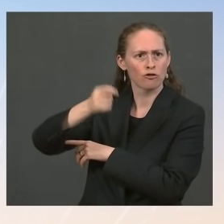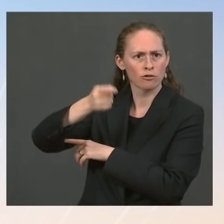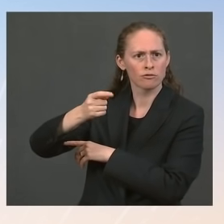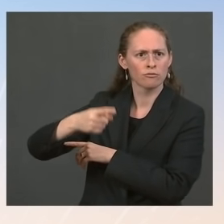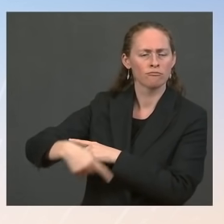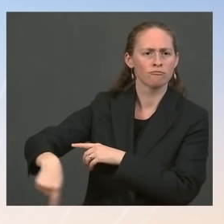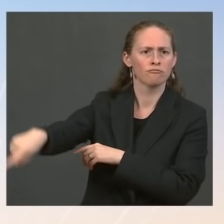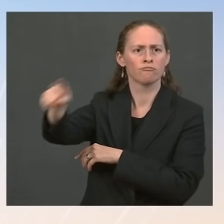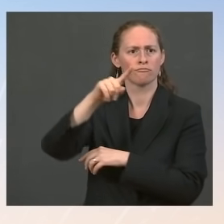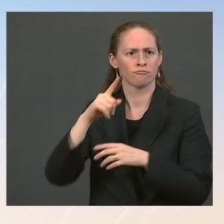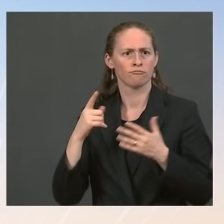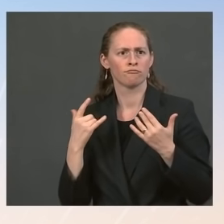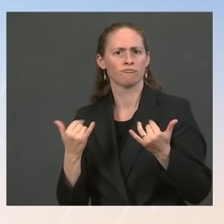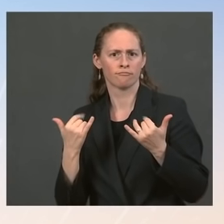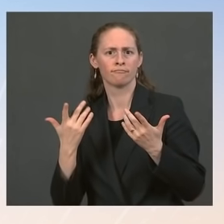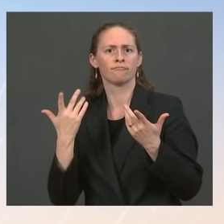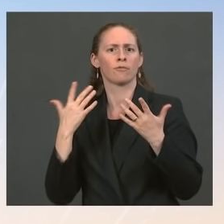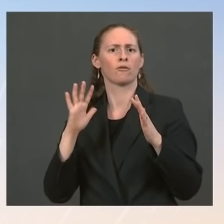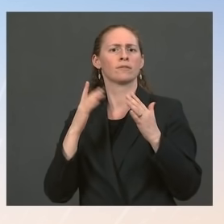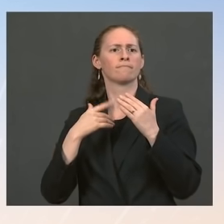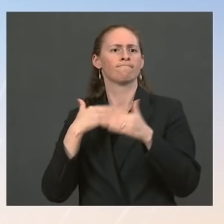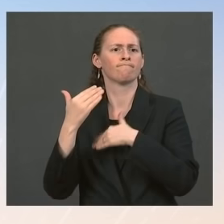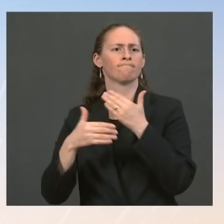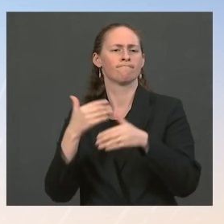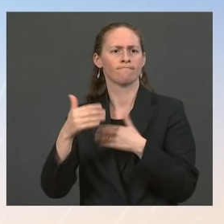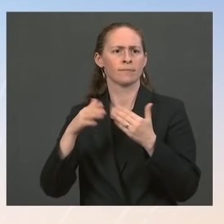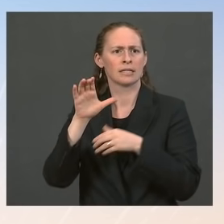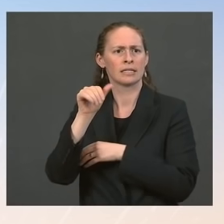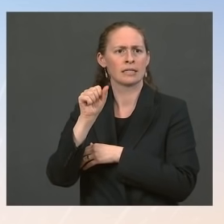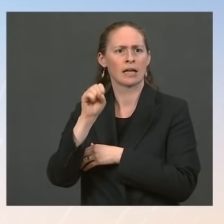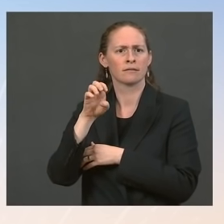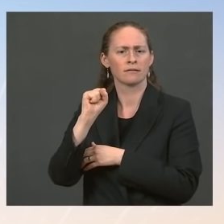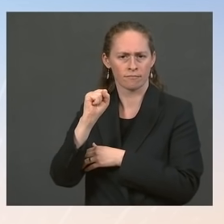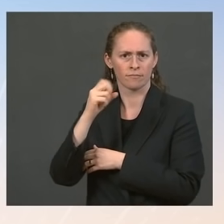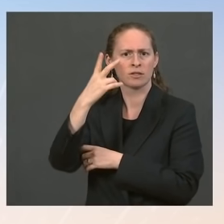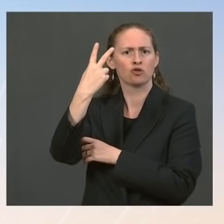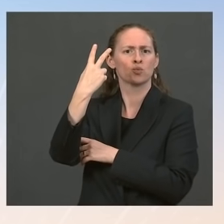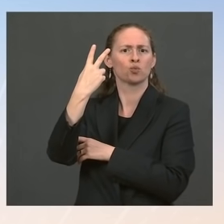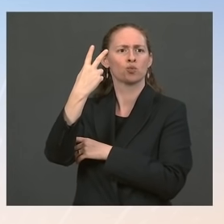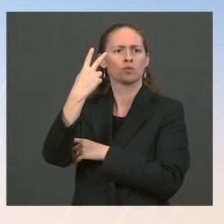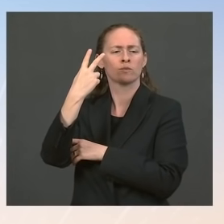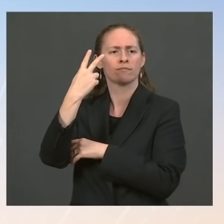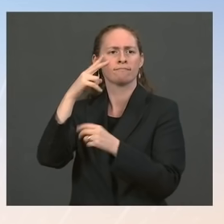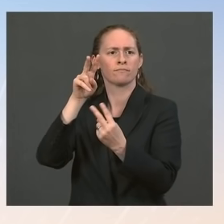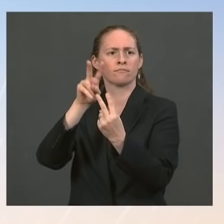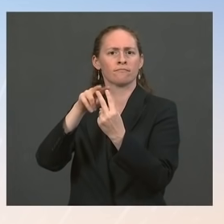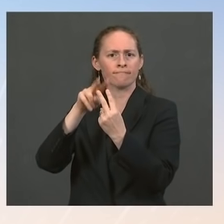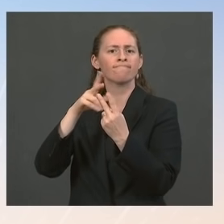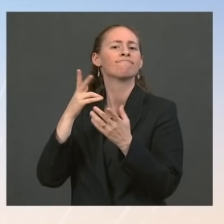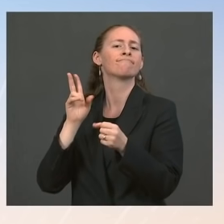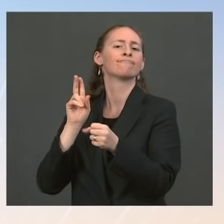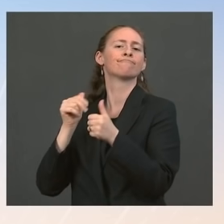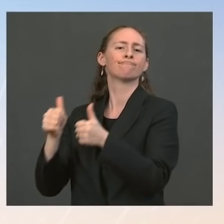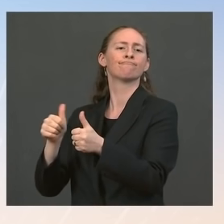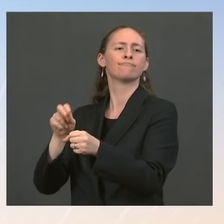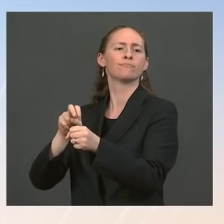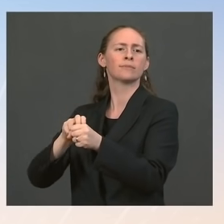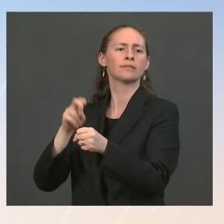This comes after two Federal Reserve presidents resigned earlier this week over stockholding controversies. What is President Biden's position on federal judges,